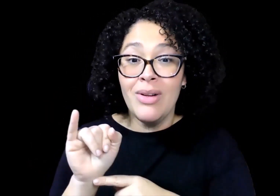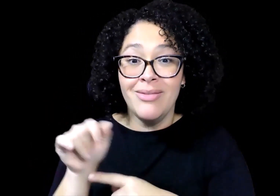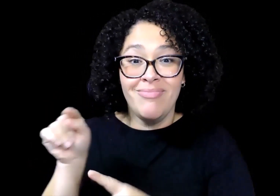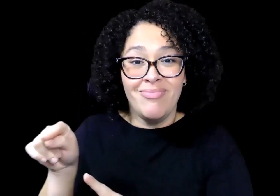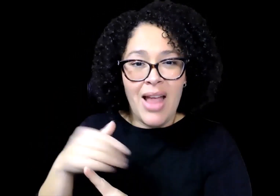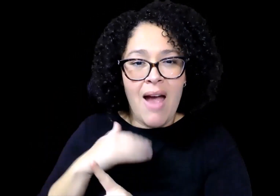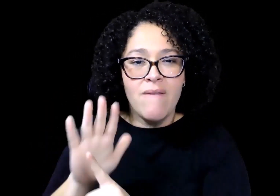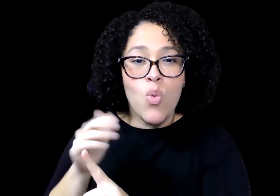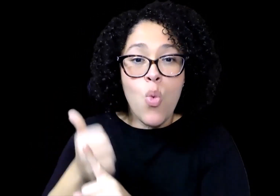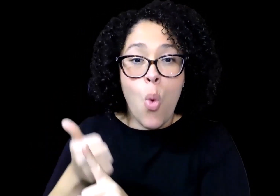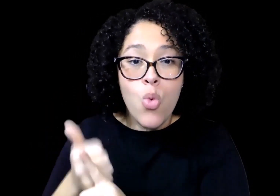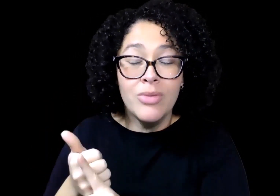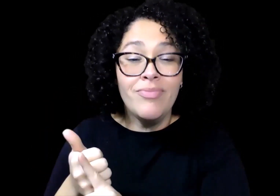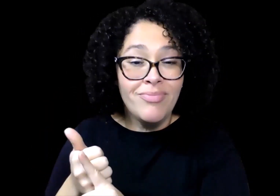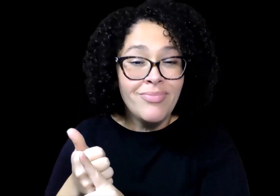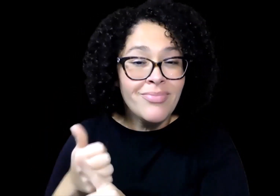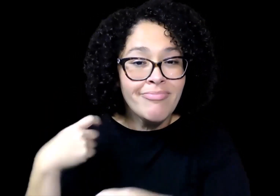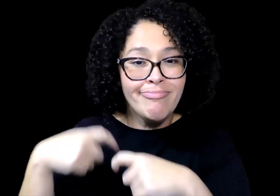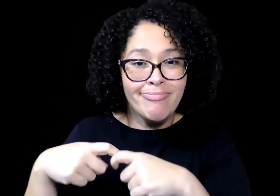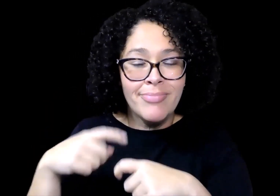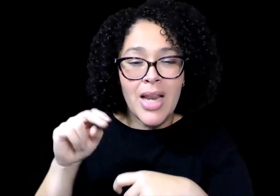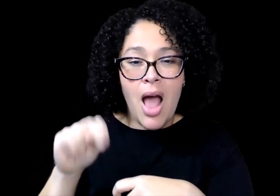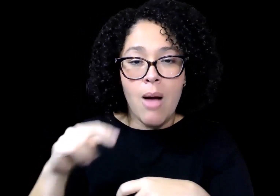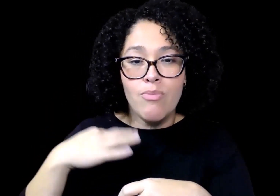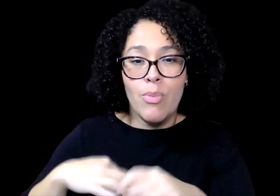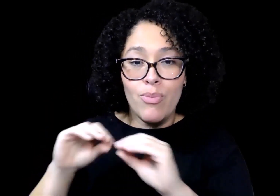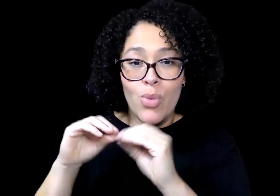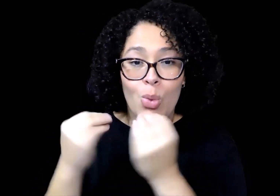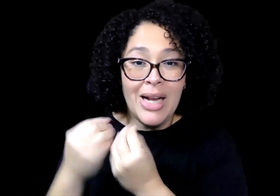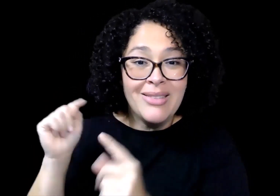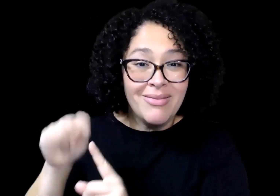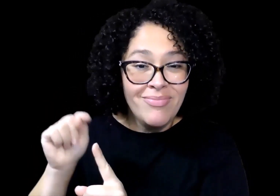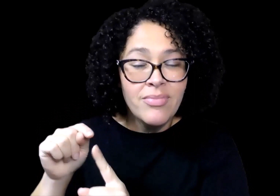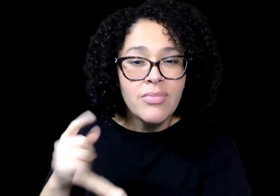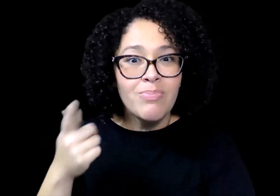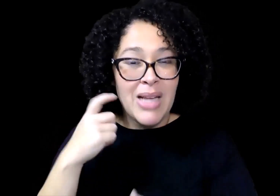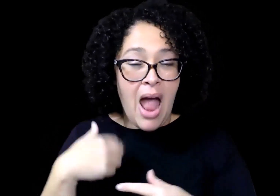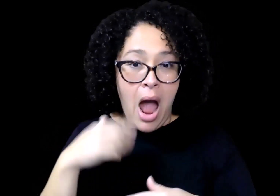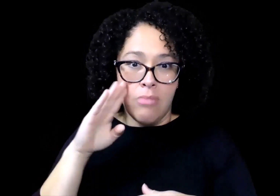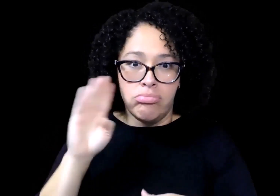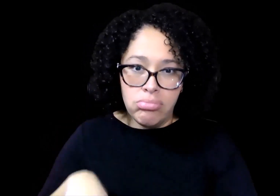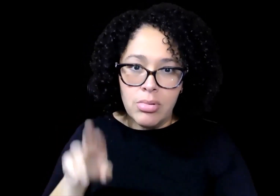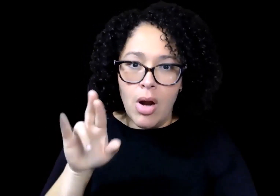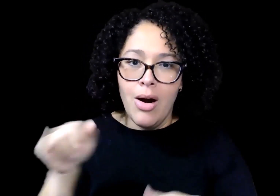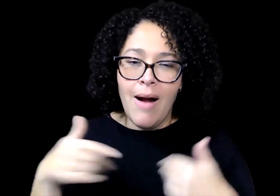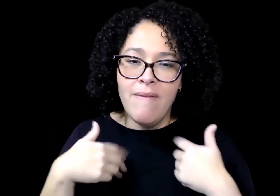it would be really nice if Rhode Island had their own organization for Hispanic deaf people